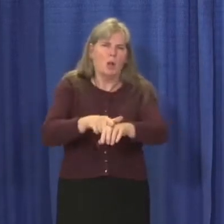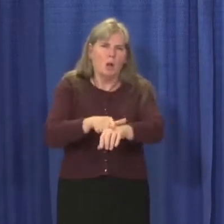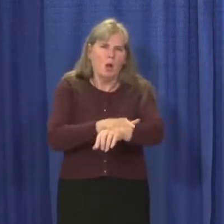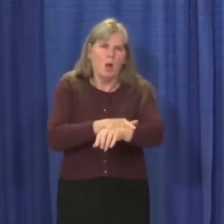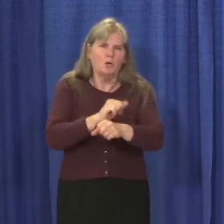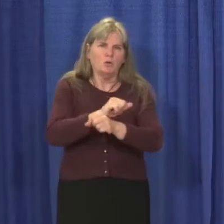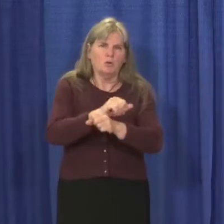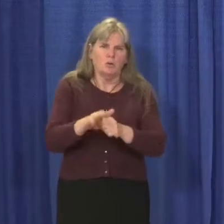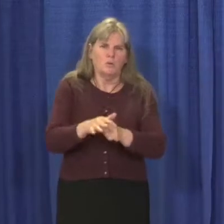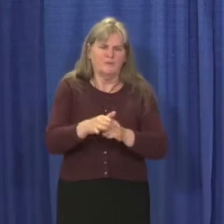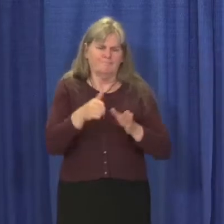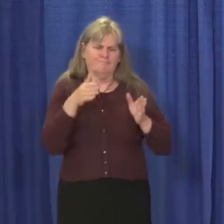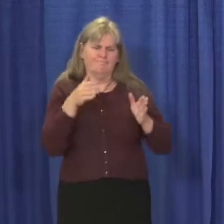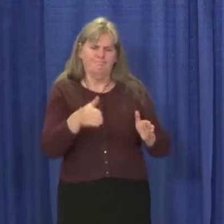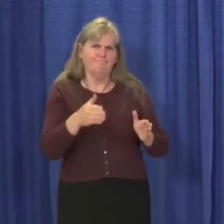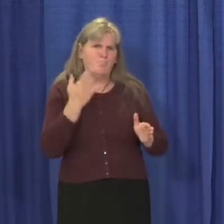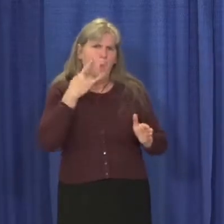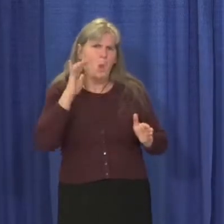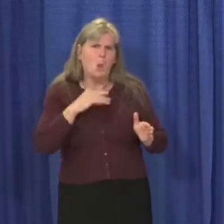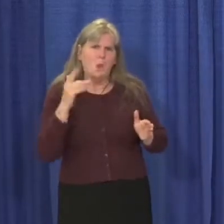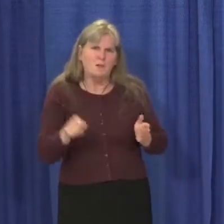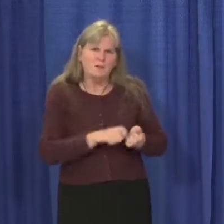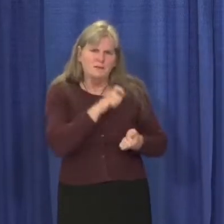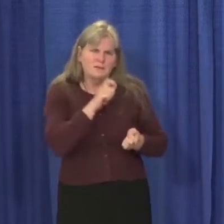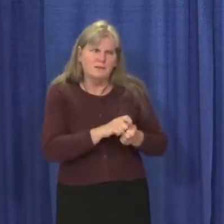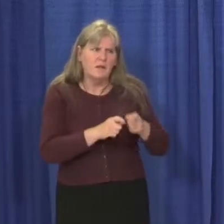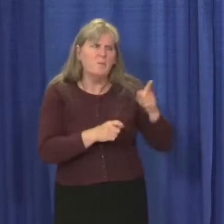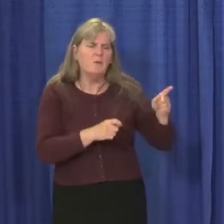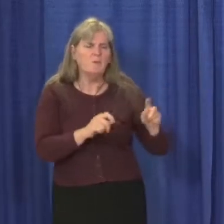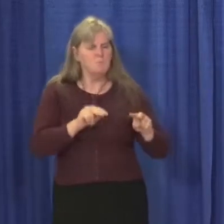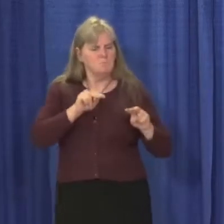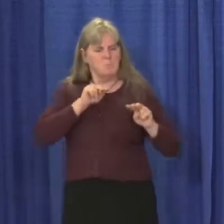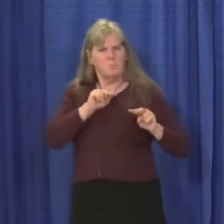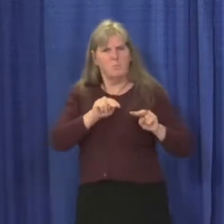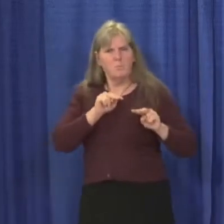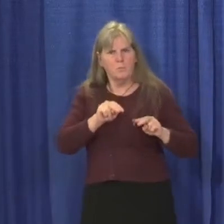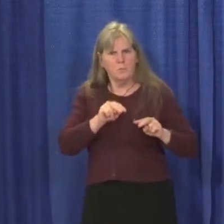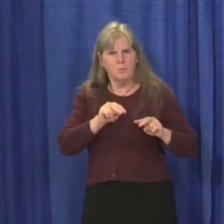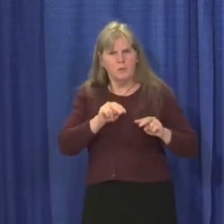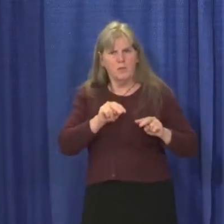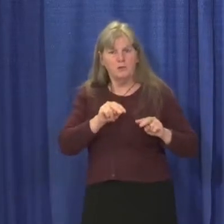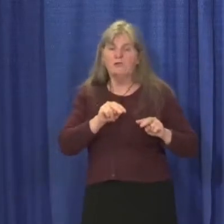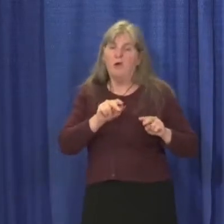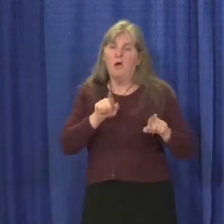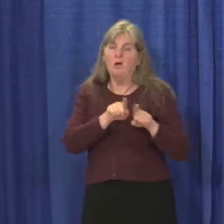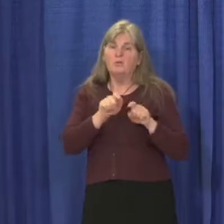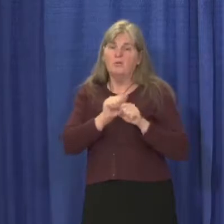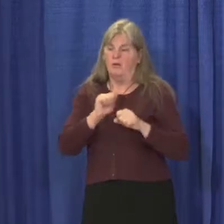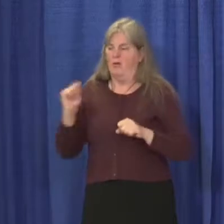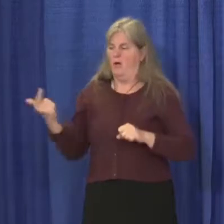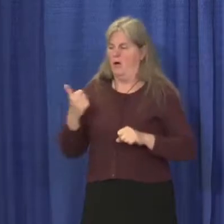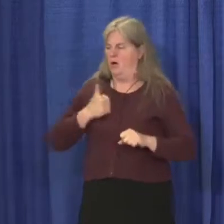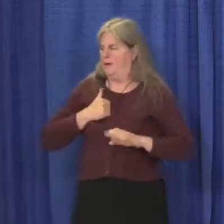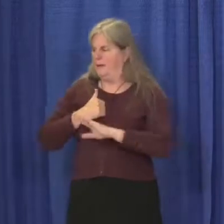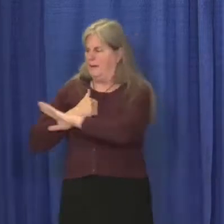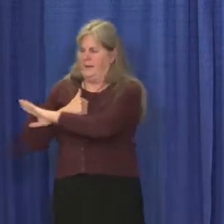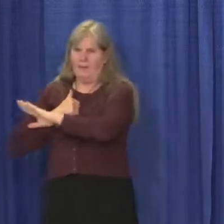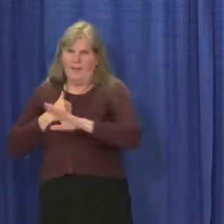I think -- it is important we keep it on the radar and with the rest of the country reestablish mechanisms for